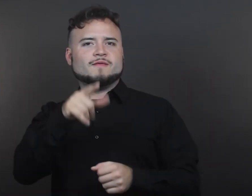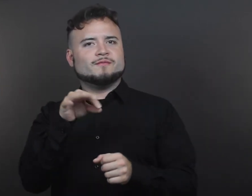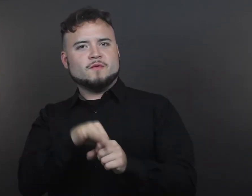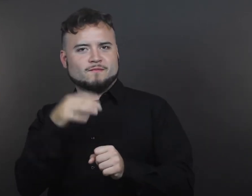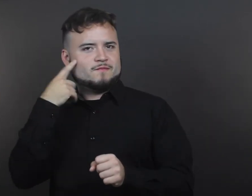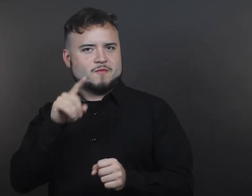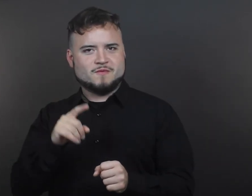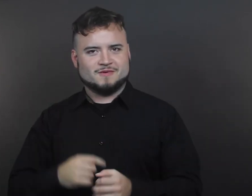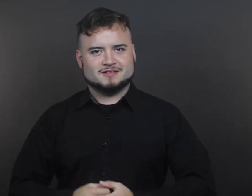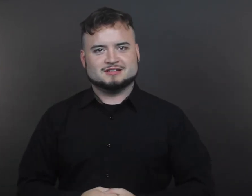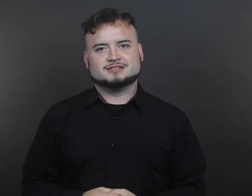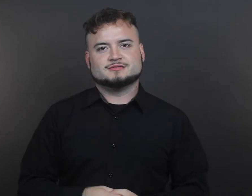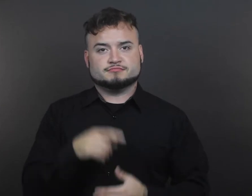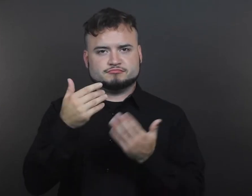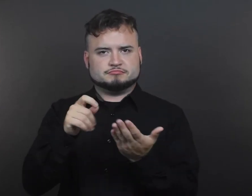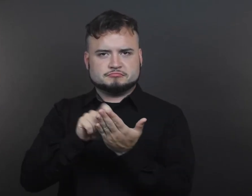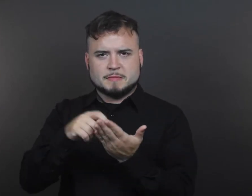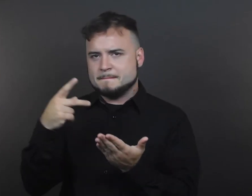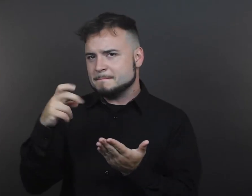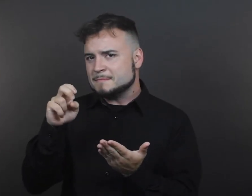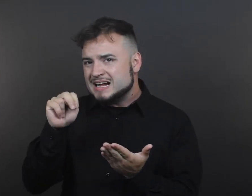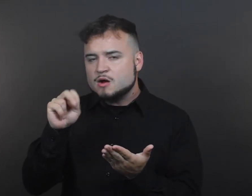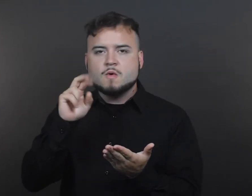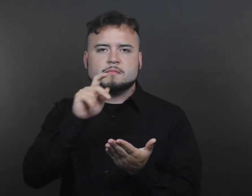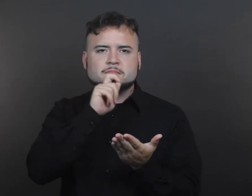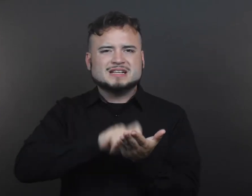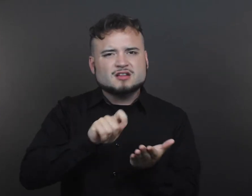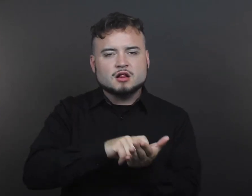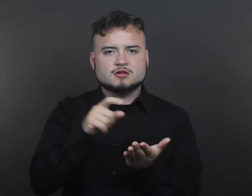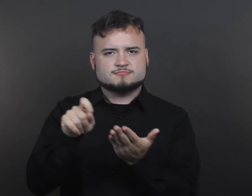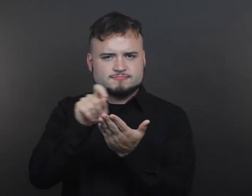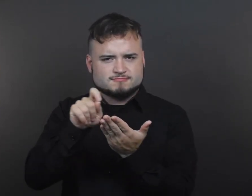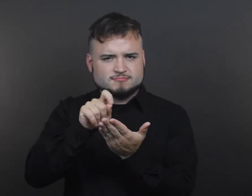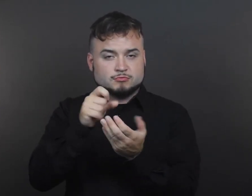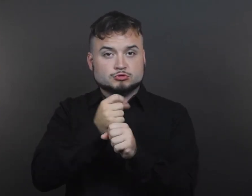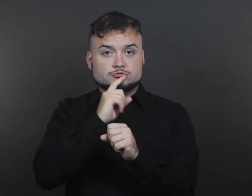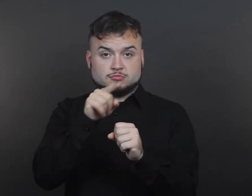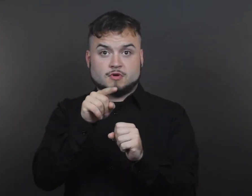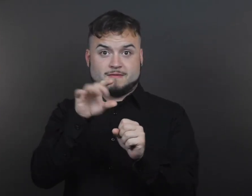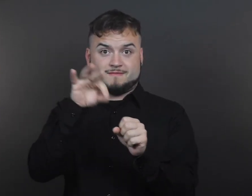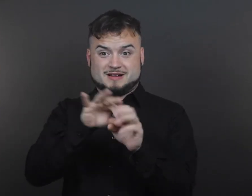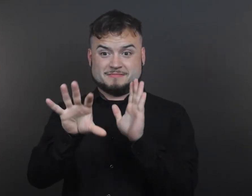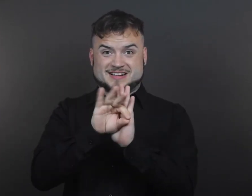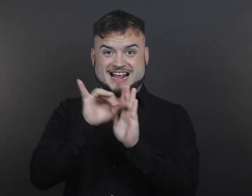Vote with a pen or pencil, and completely fill in the oval next to your choice.